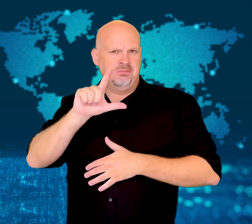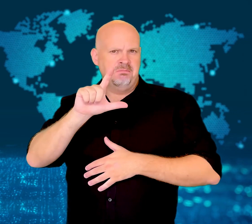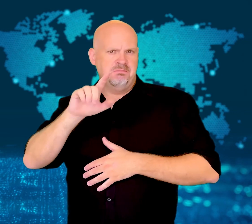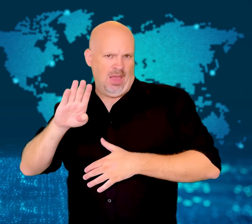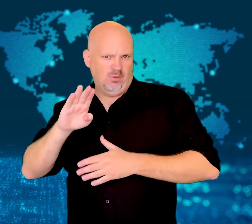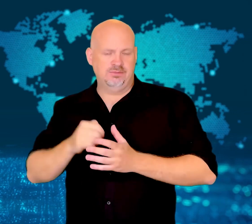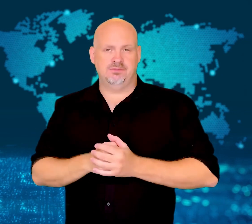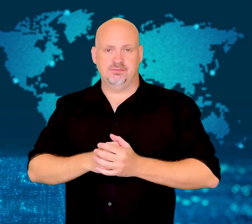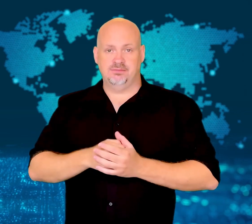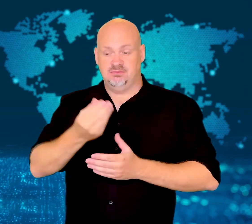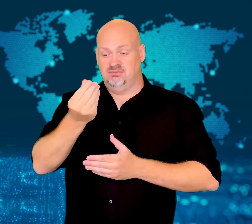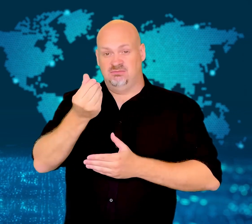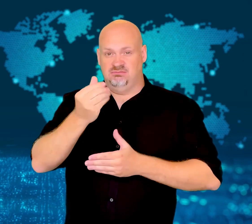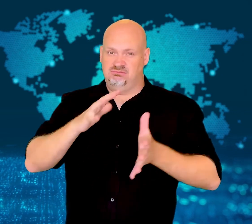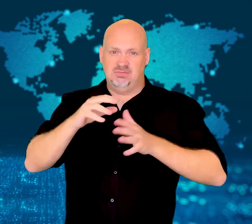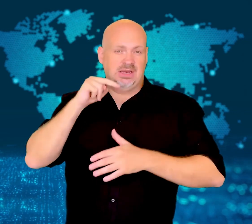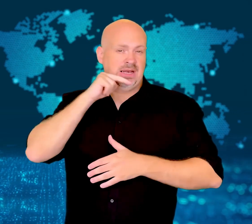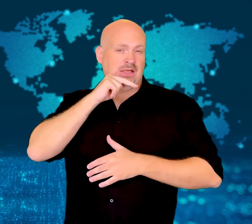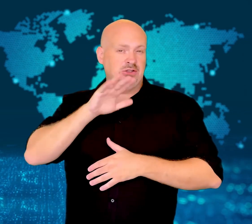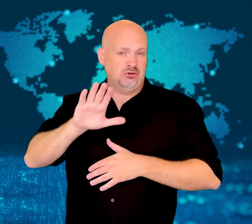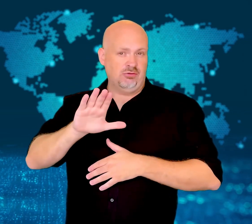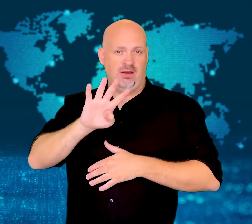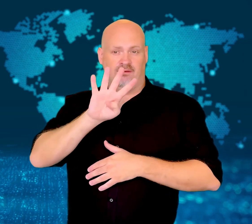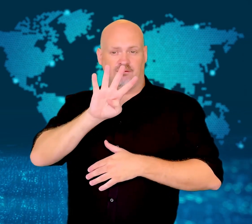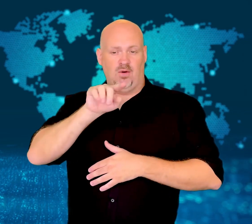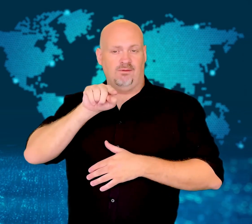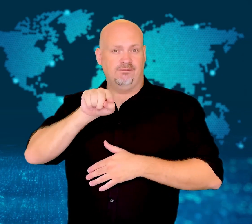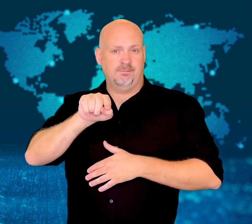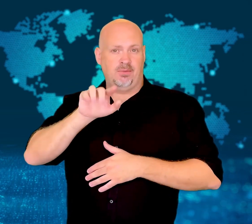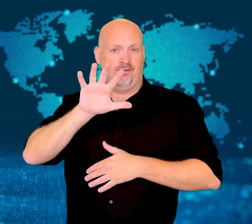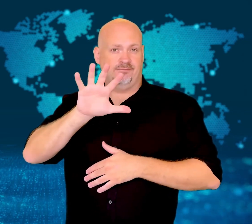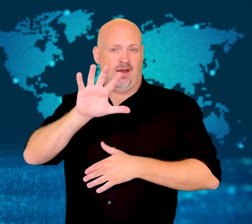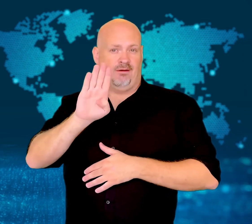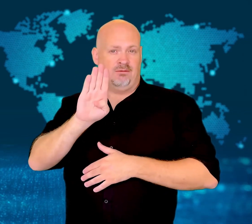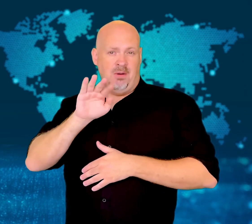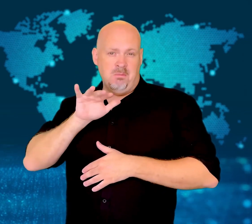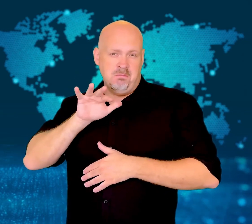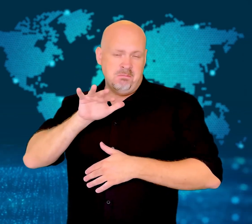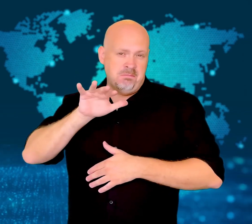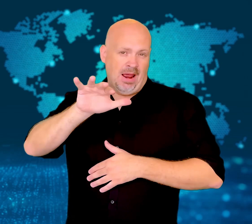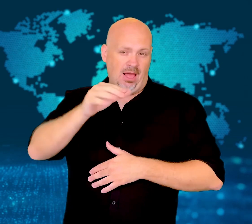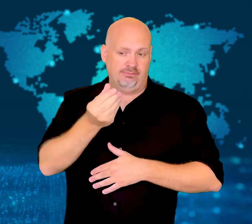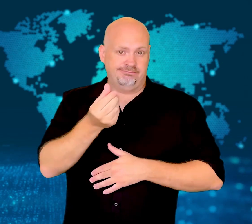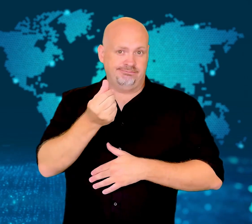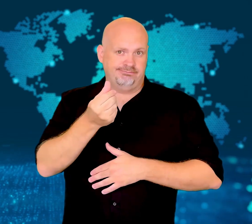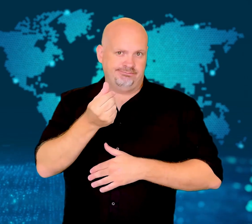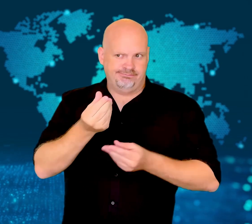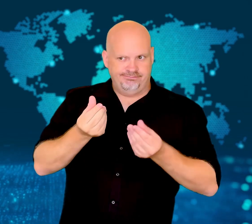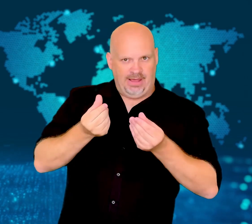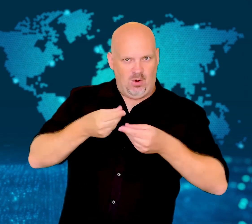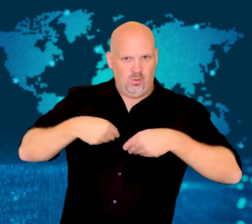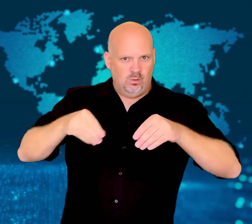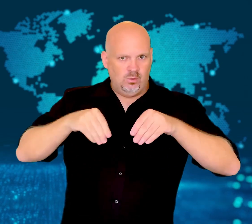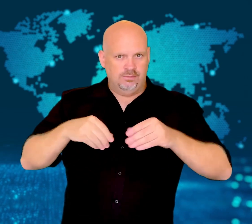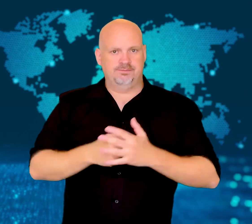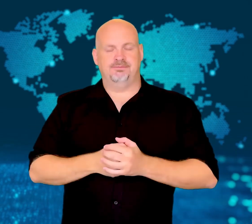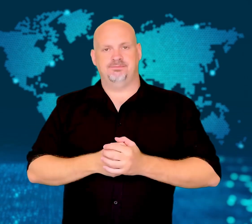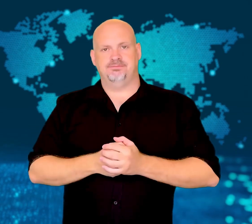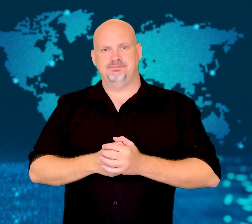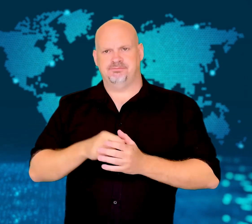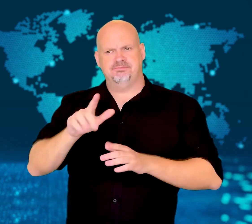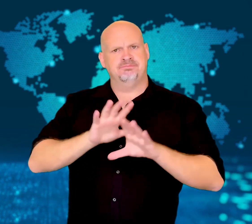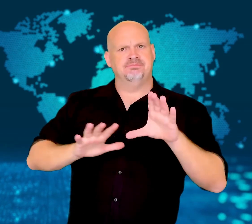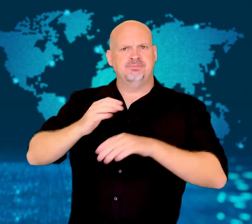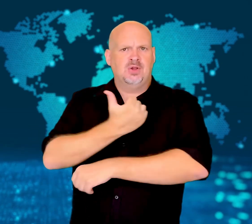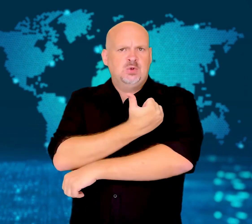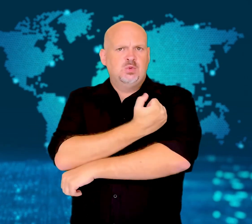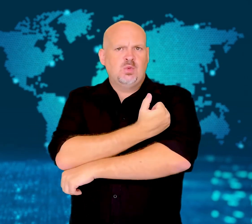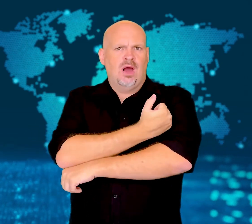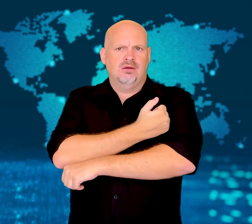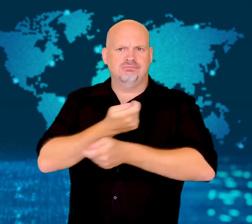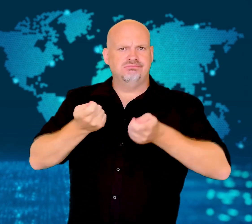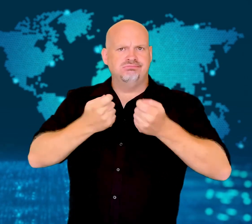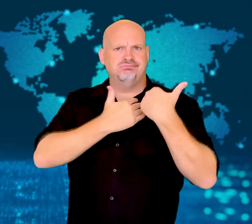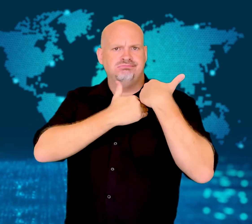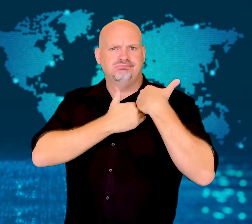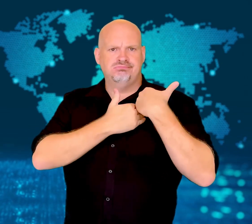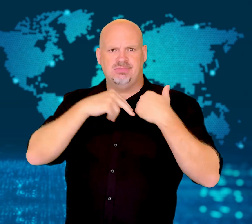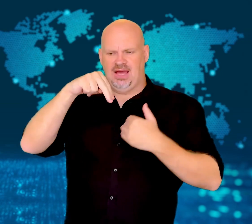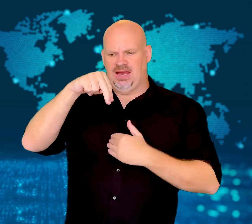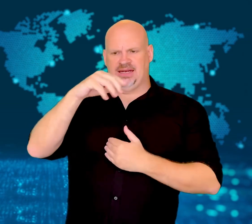Its street value is over N4.5 billion.